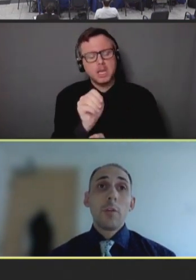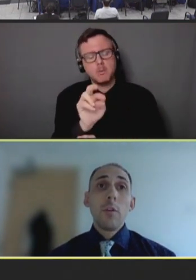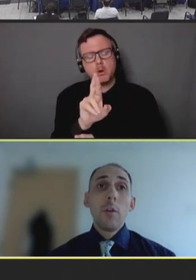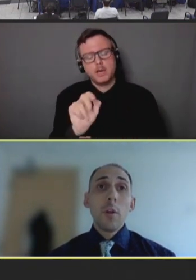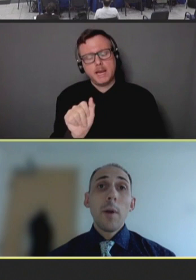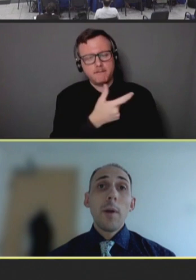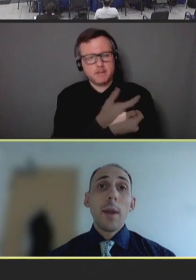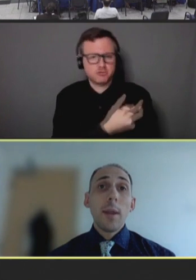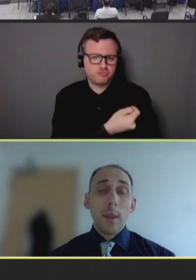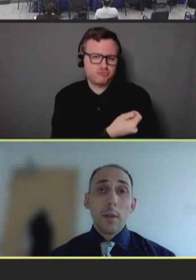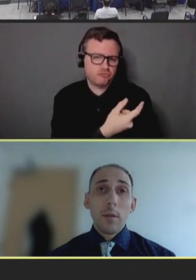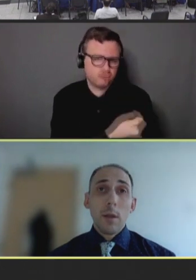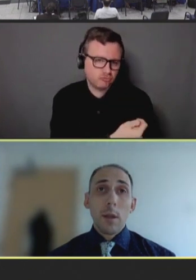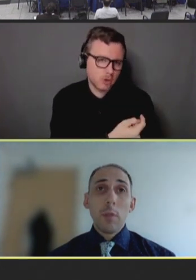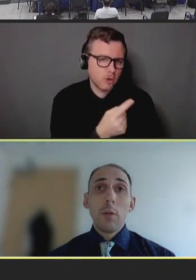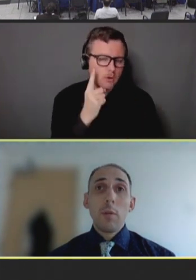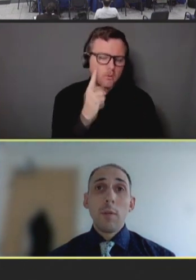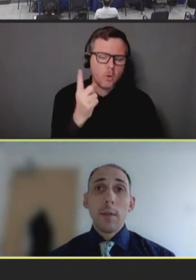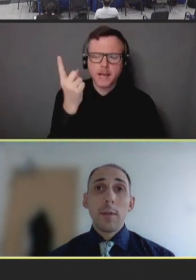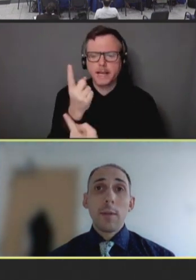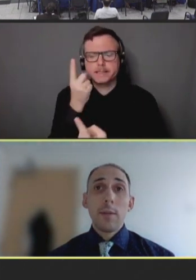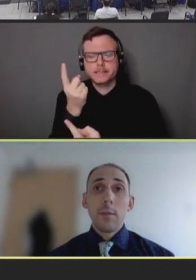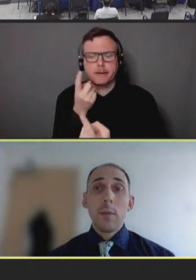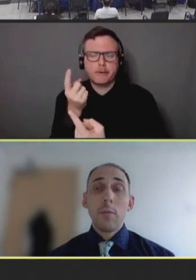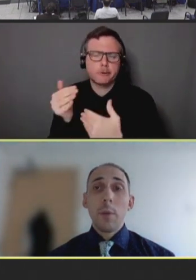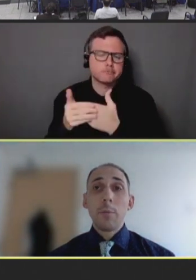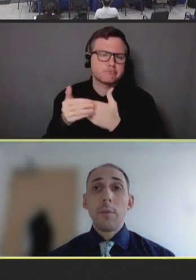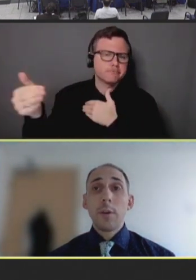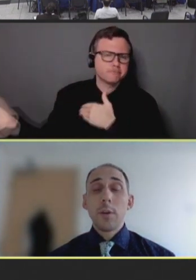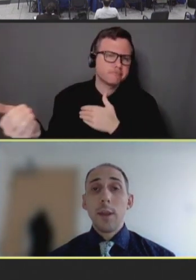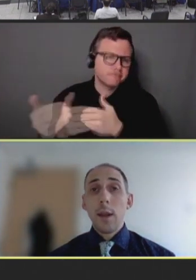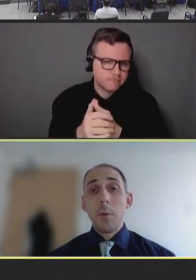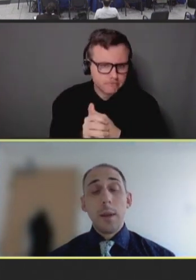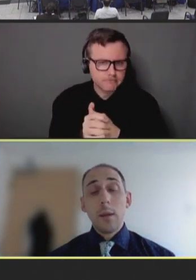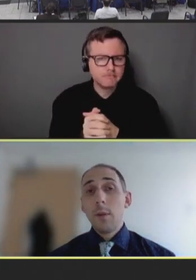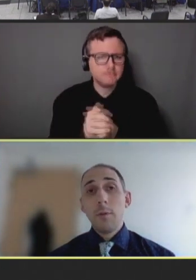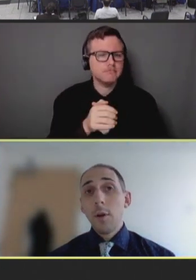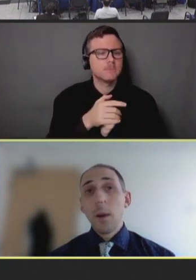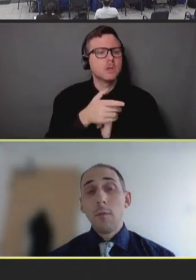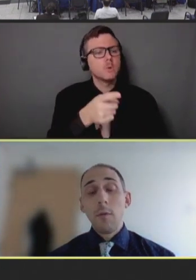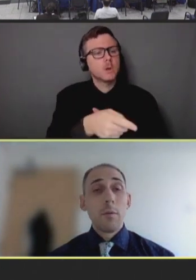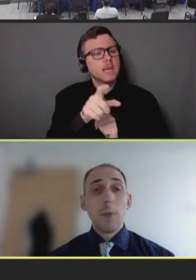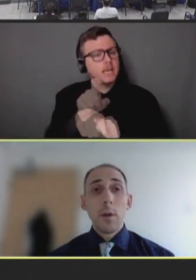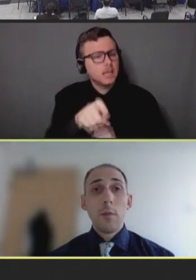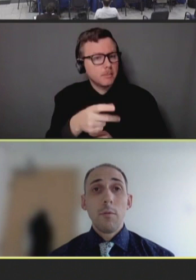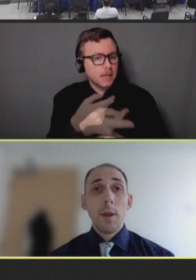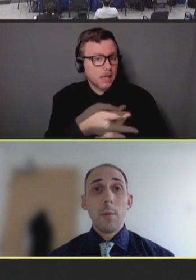To learn about anything, including vaccine safety from observational data, we need to be very careful.